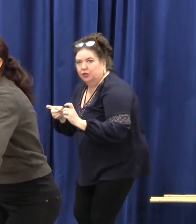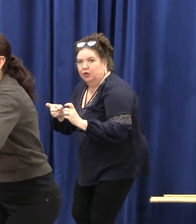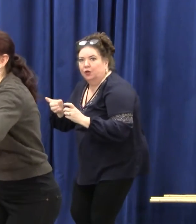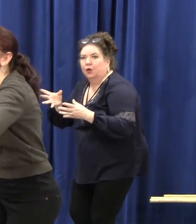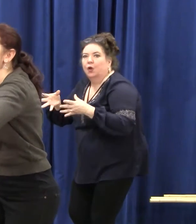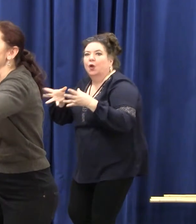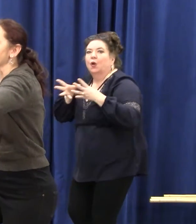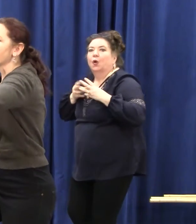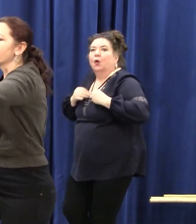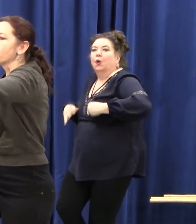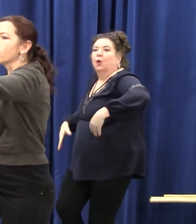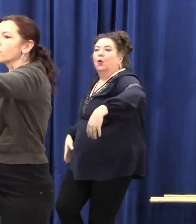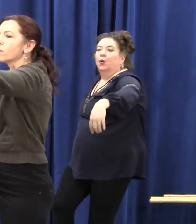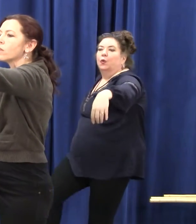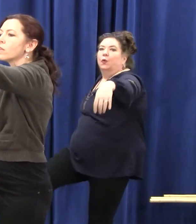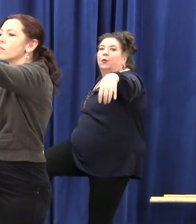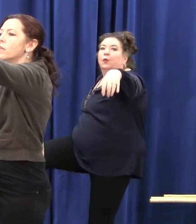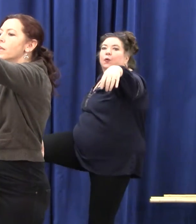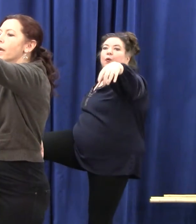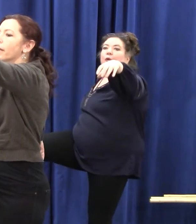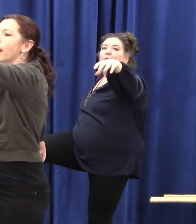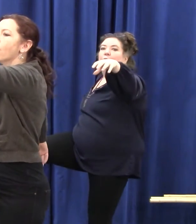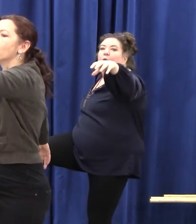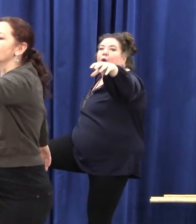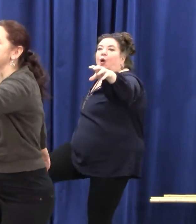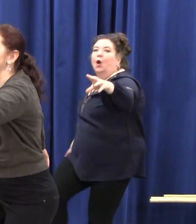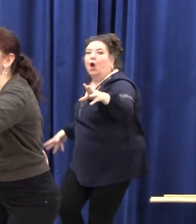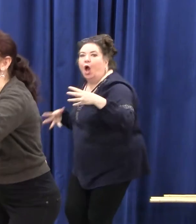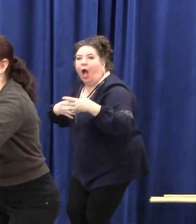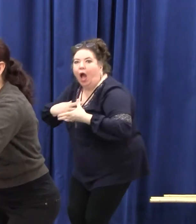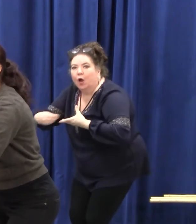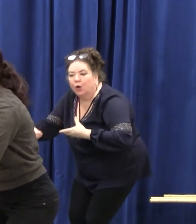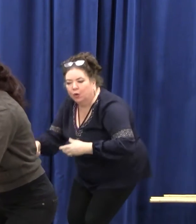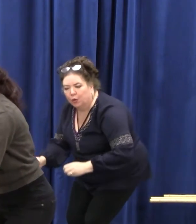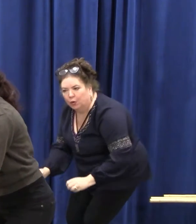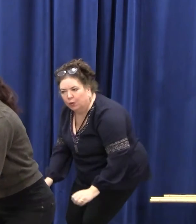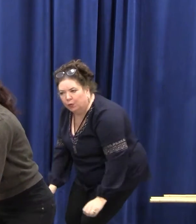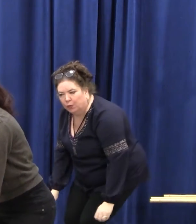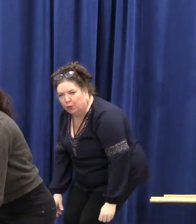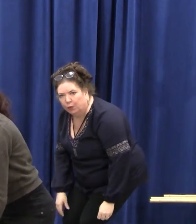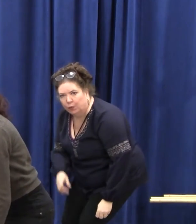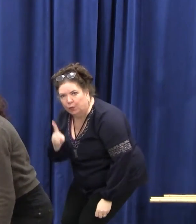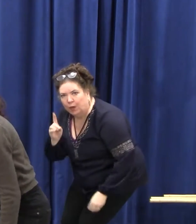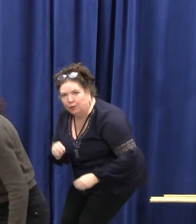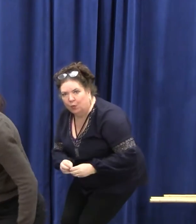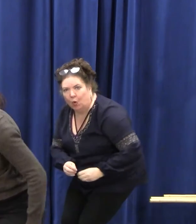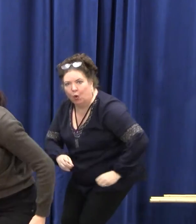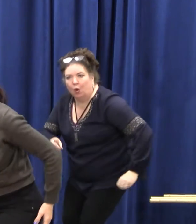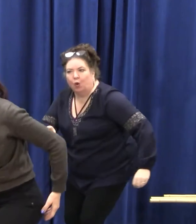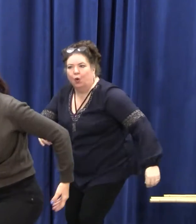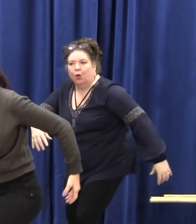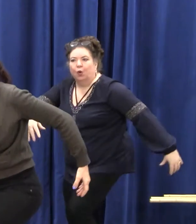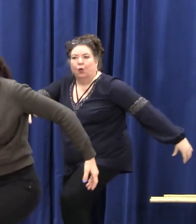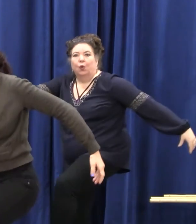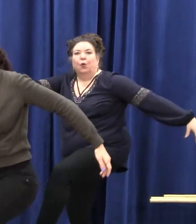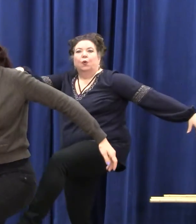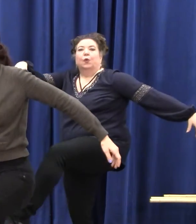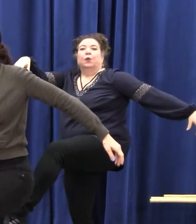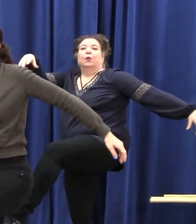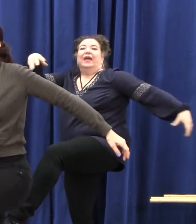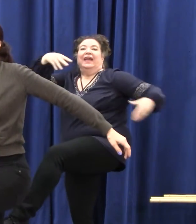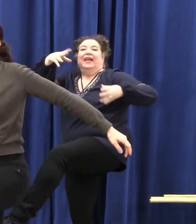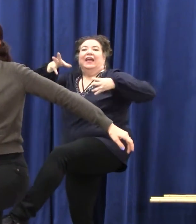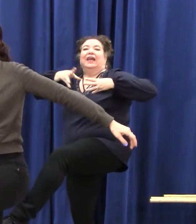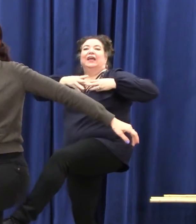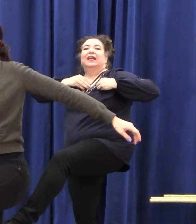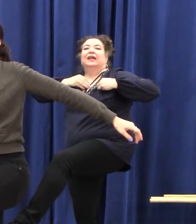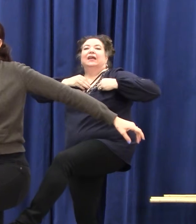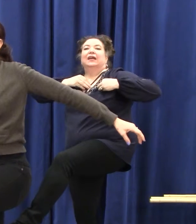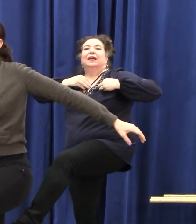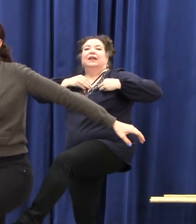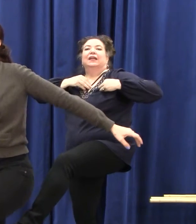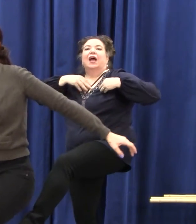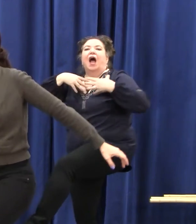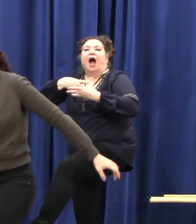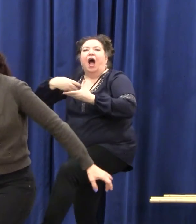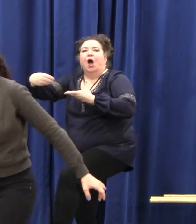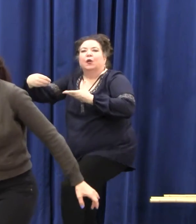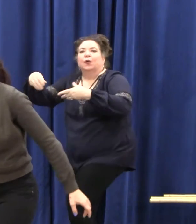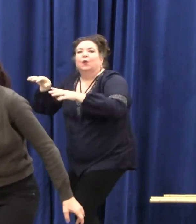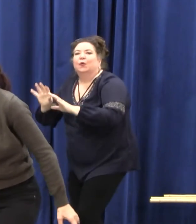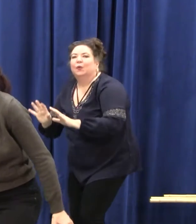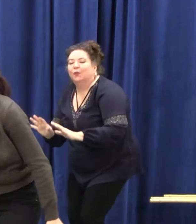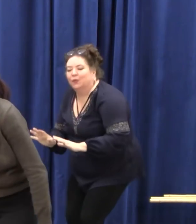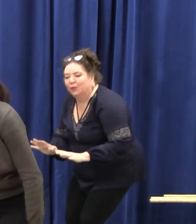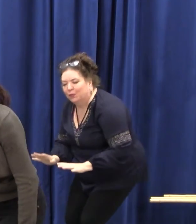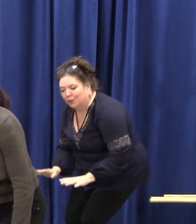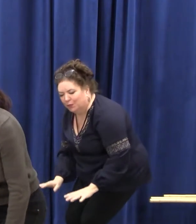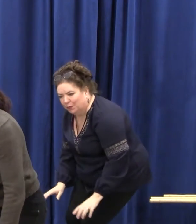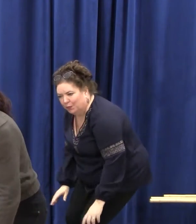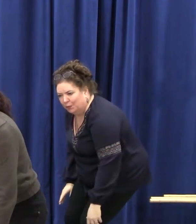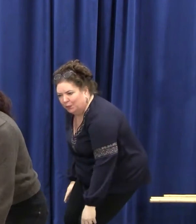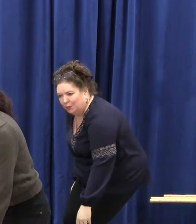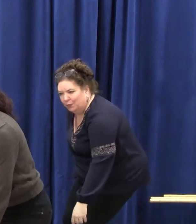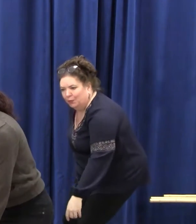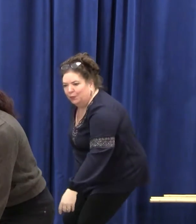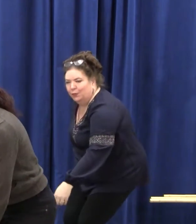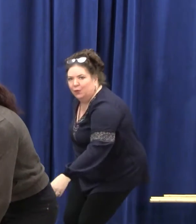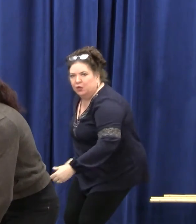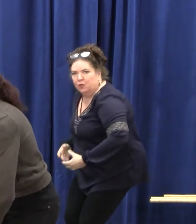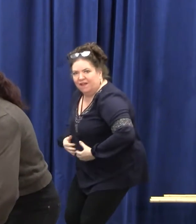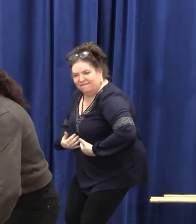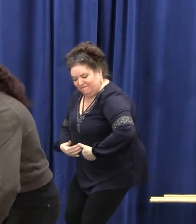and out... one more each side. Breathe in.. balance. Breathe out.. your core is firm..